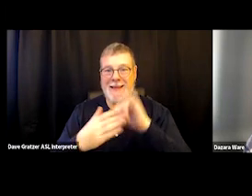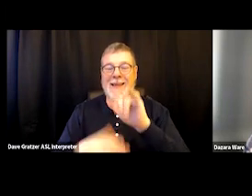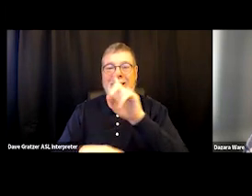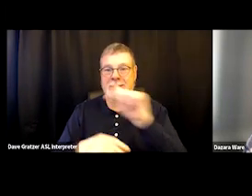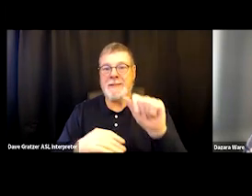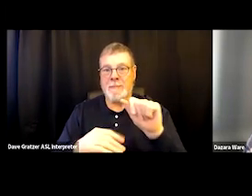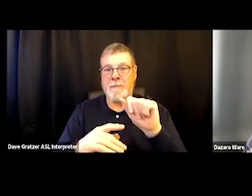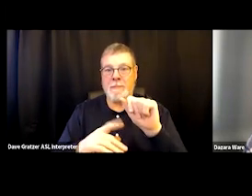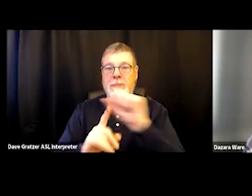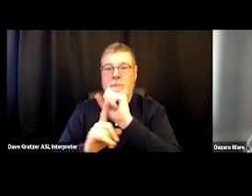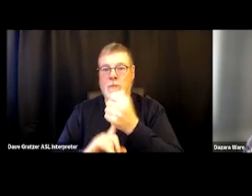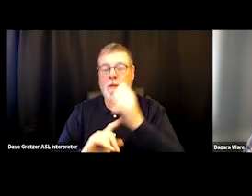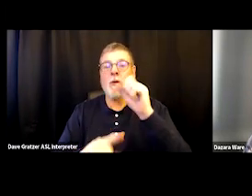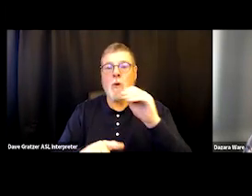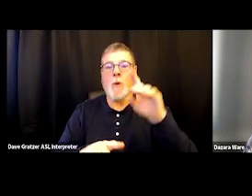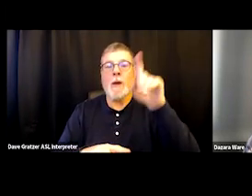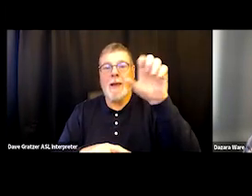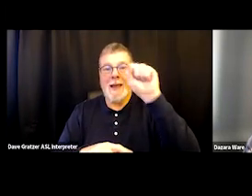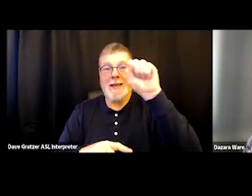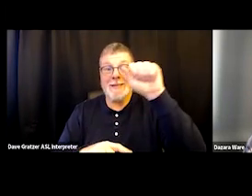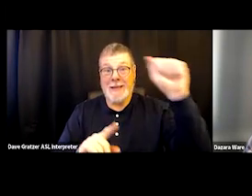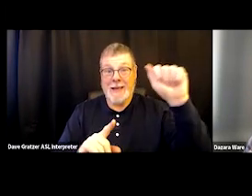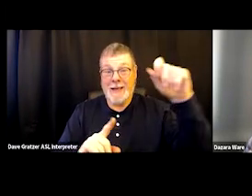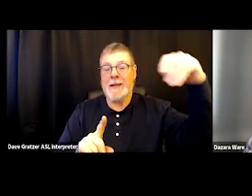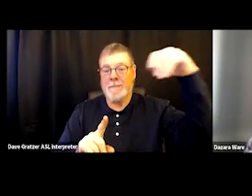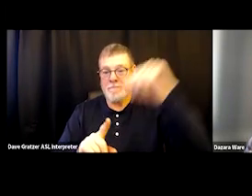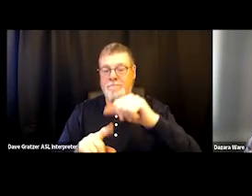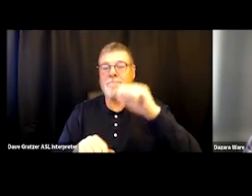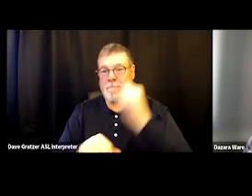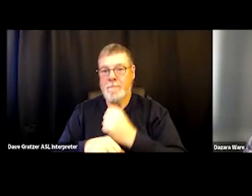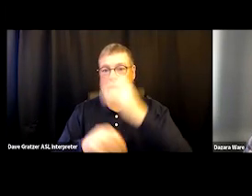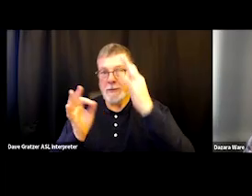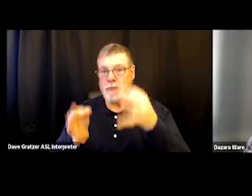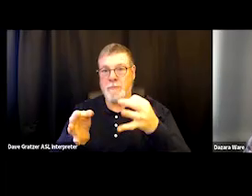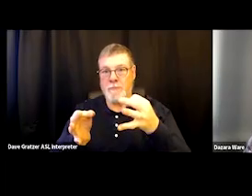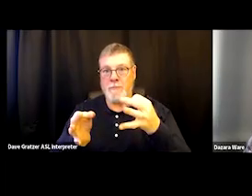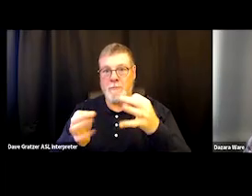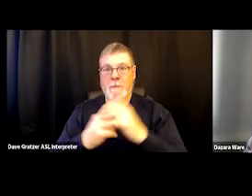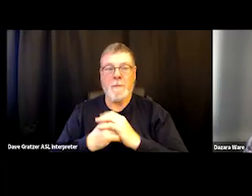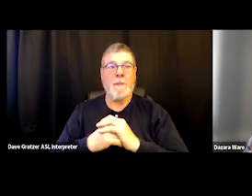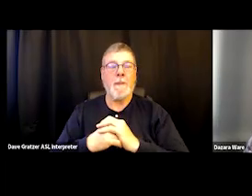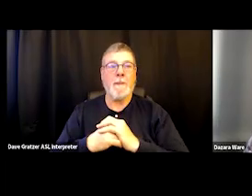so that Social Security or DDS can make a decision to make an allowance at that point.